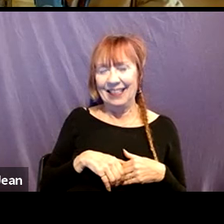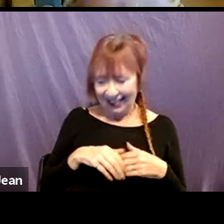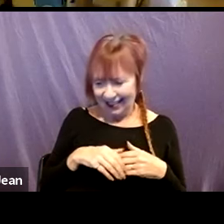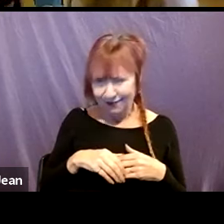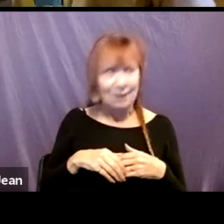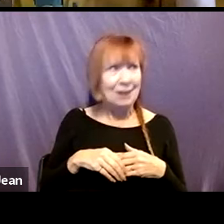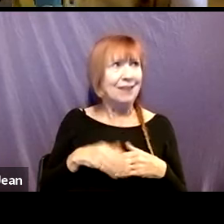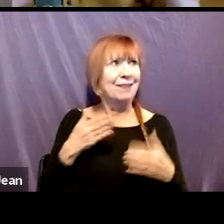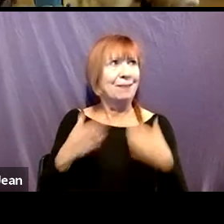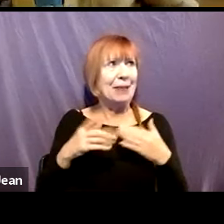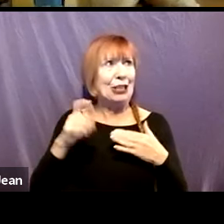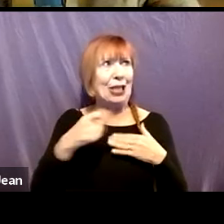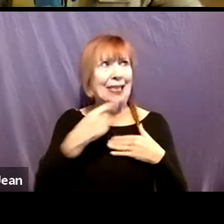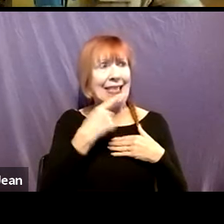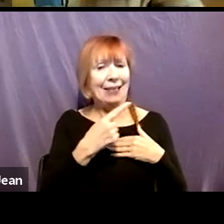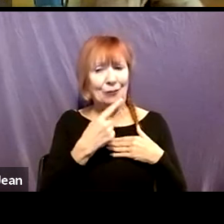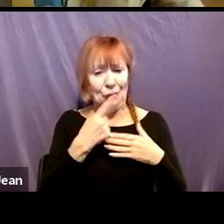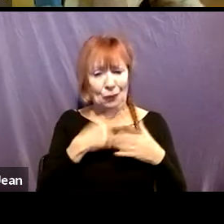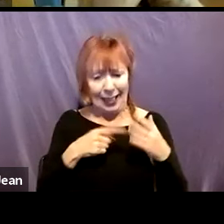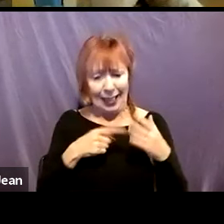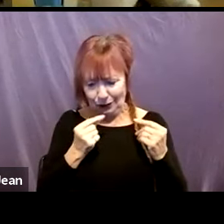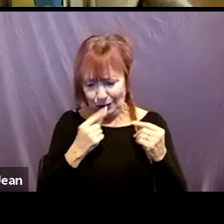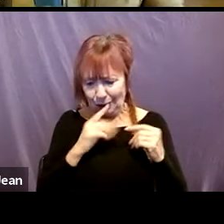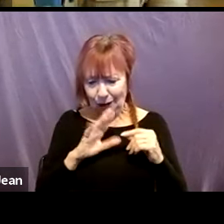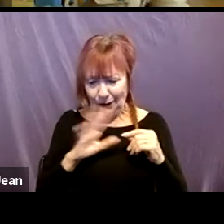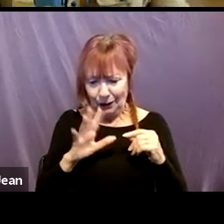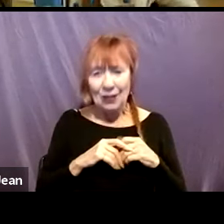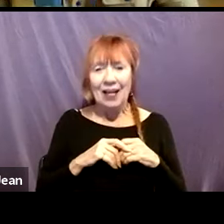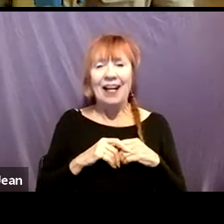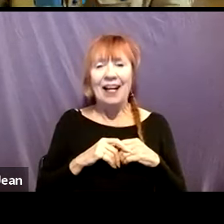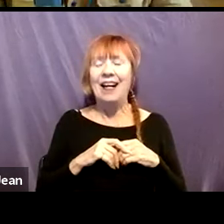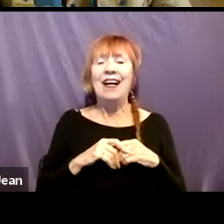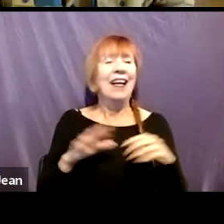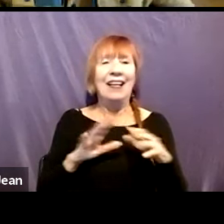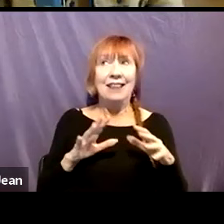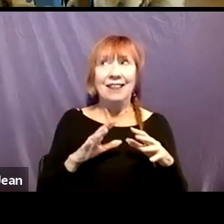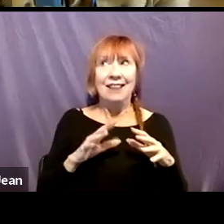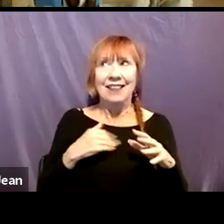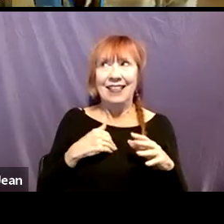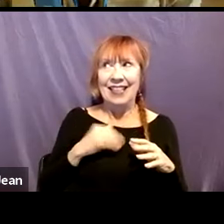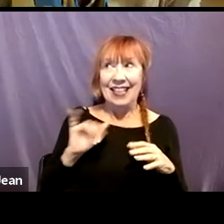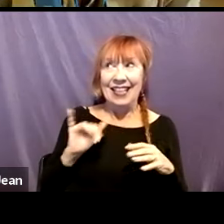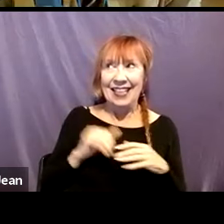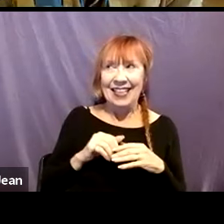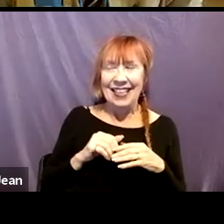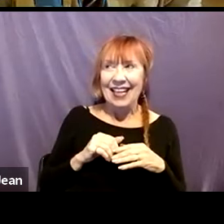just so you know. (incoherent chattering) I might've hit a little too close to home there.